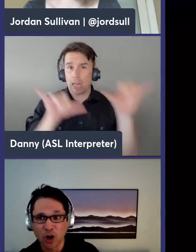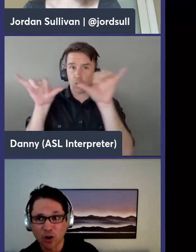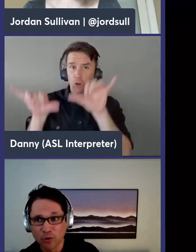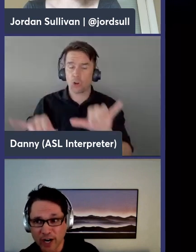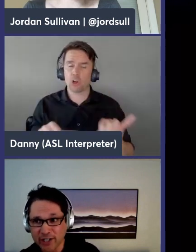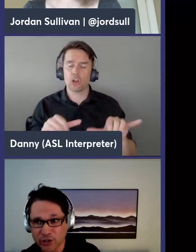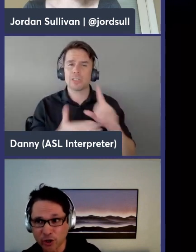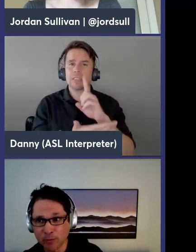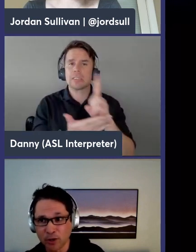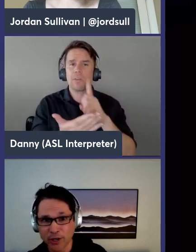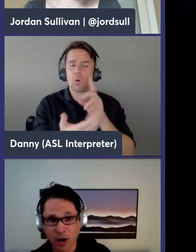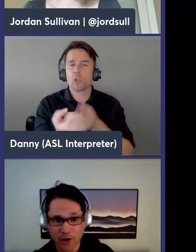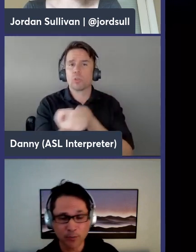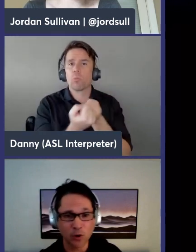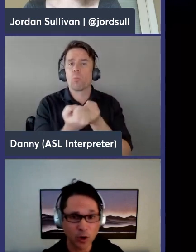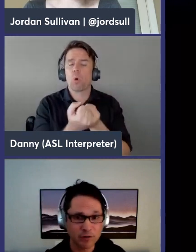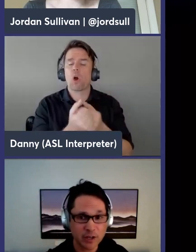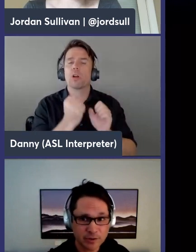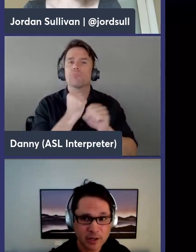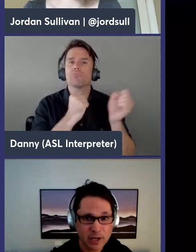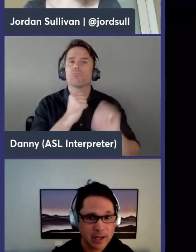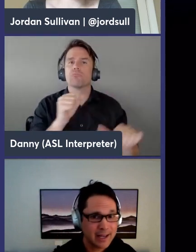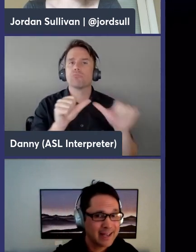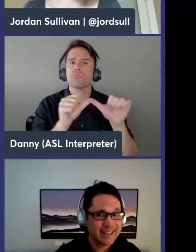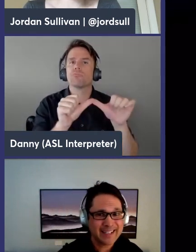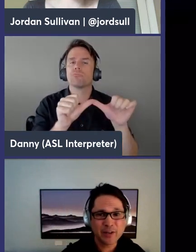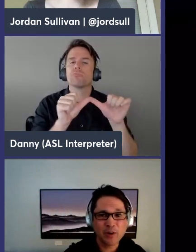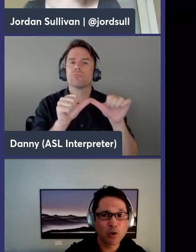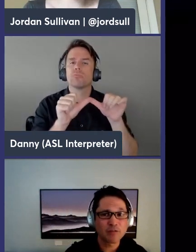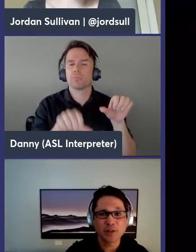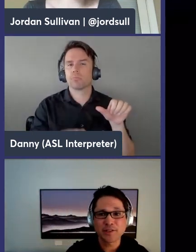long running, durable, and auditable workflows. These could be workflows